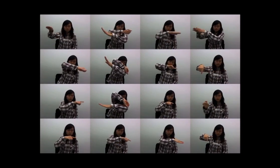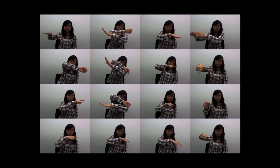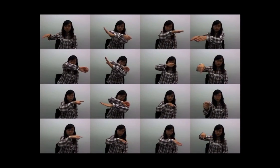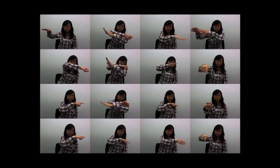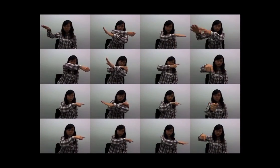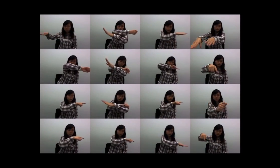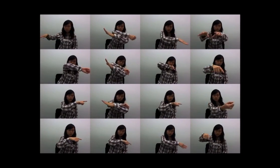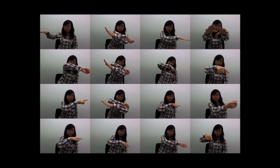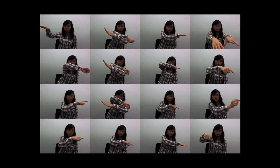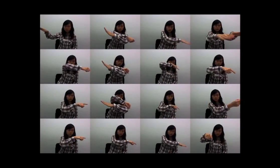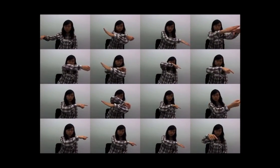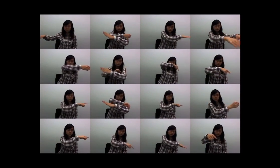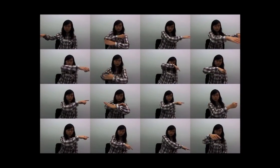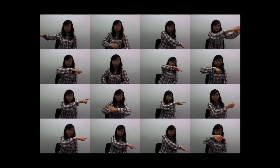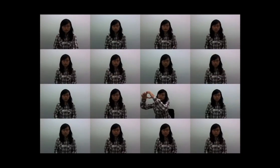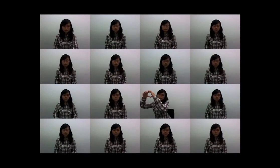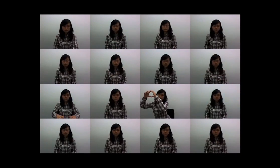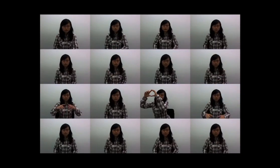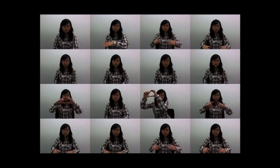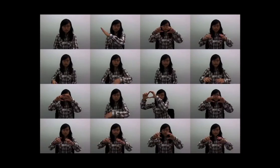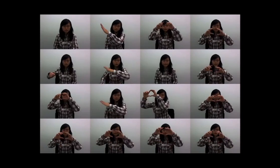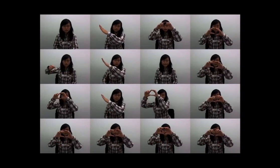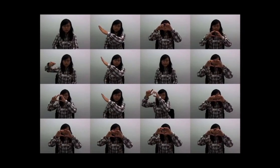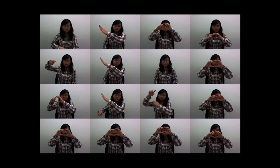a little bit more similar. In fact, there's still a lot of diversity here if